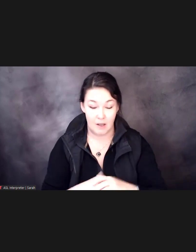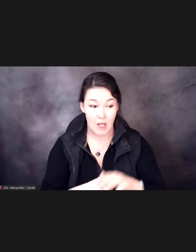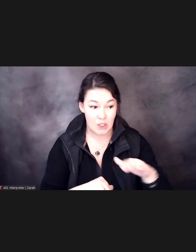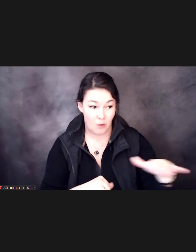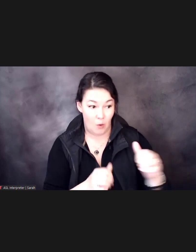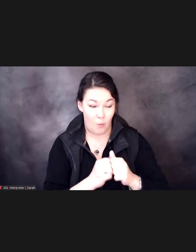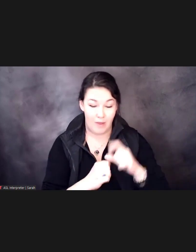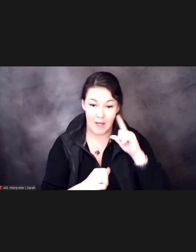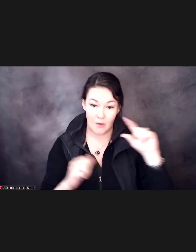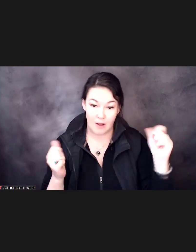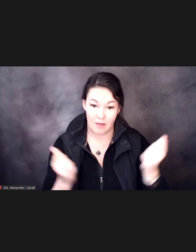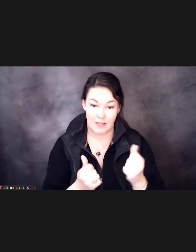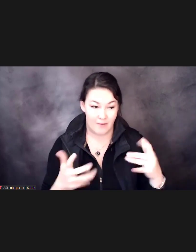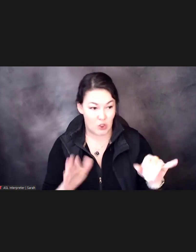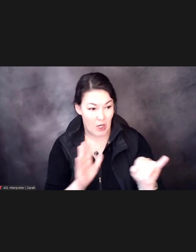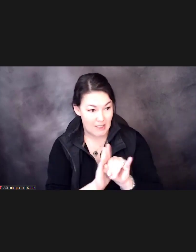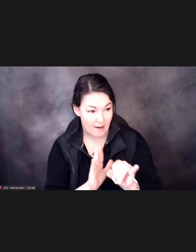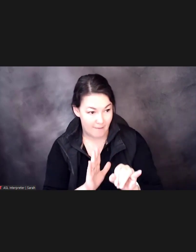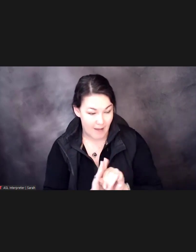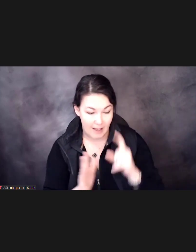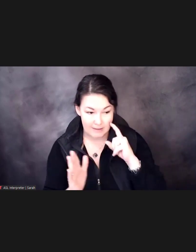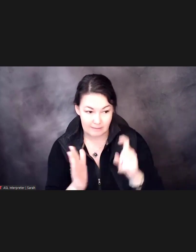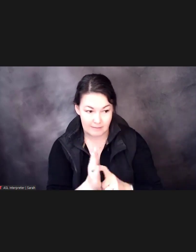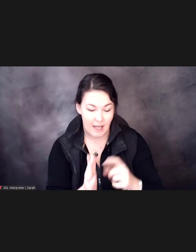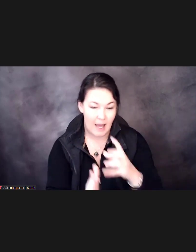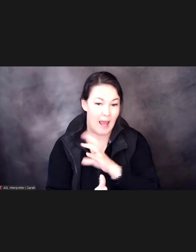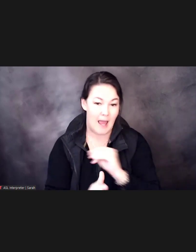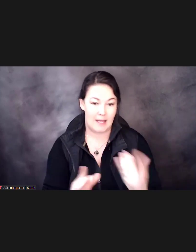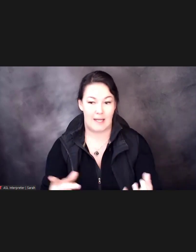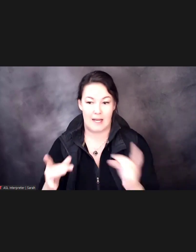When children with hearing loss are identified and connected with